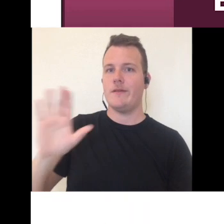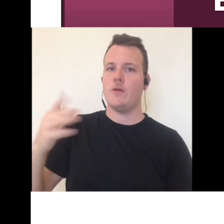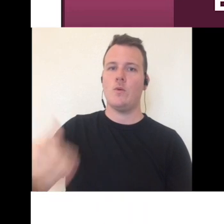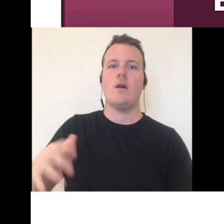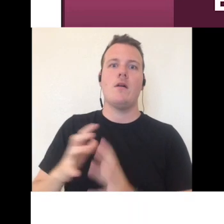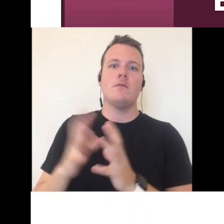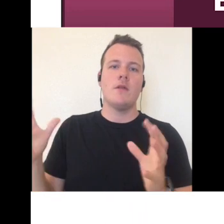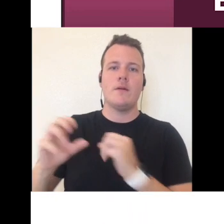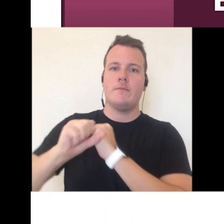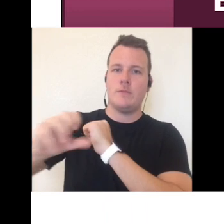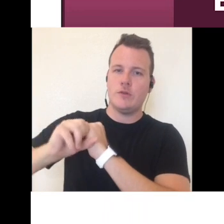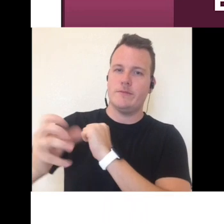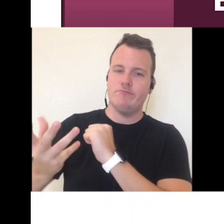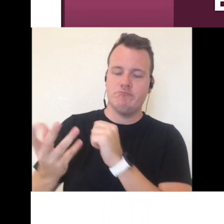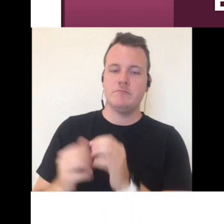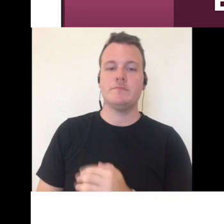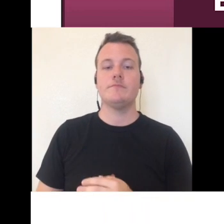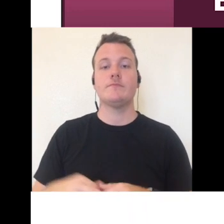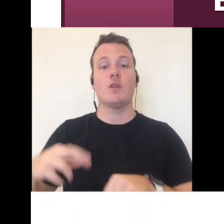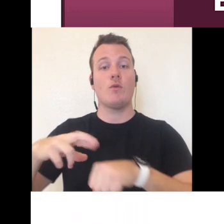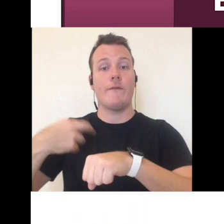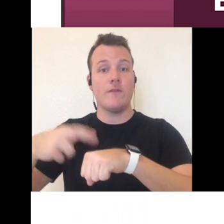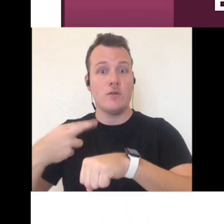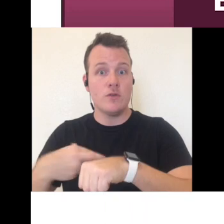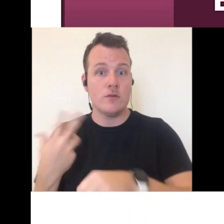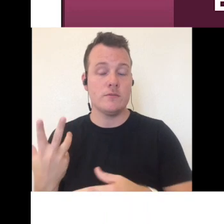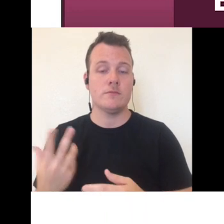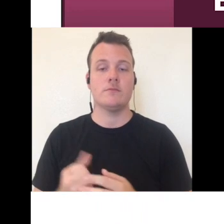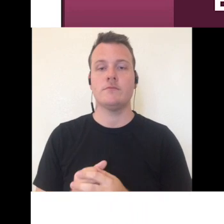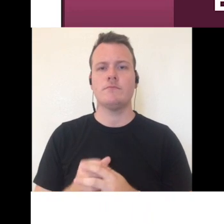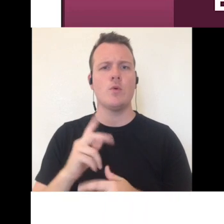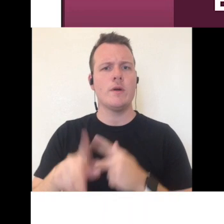based clinics do lots and lots of heavy marketing. Are you gonna be referral